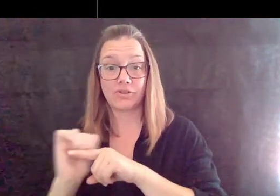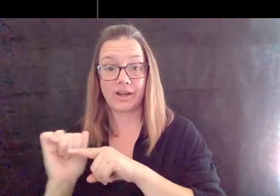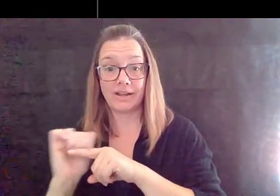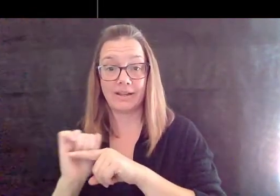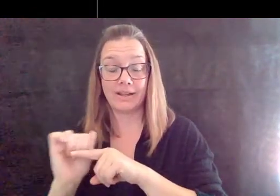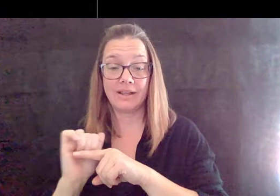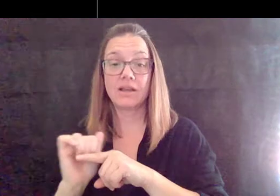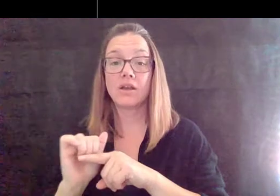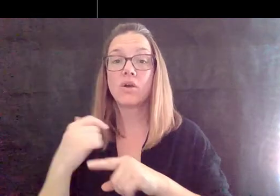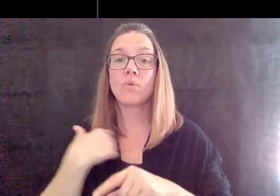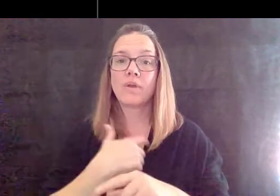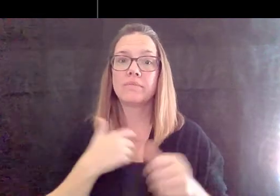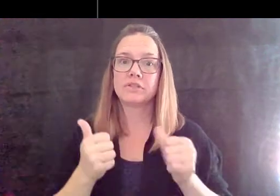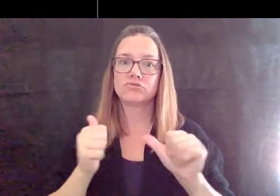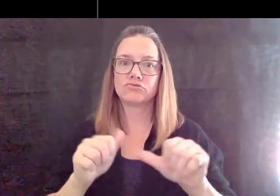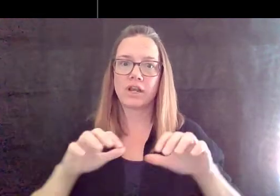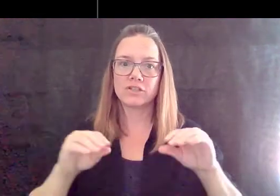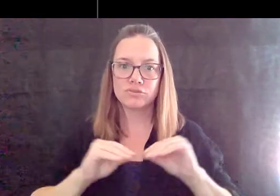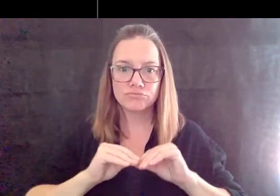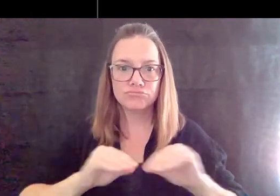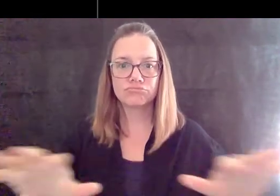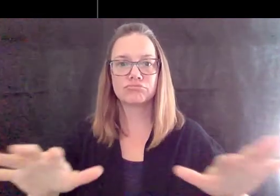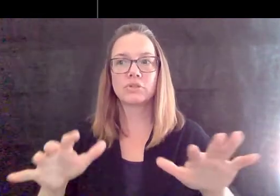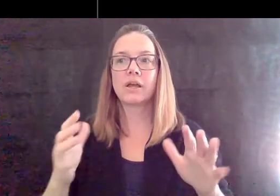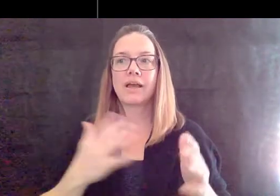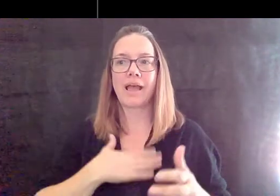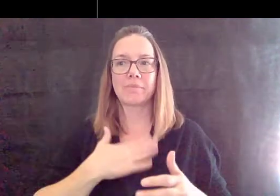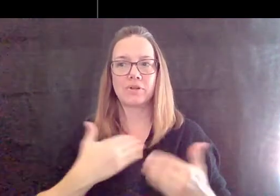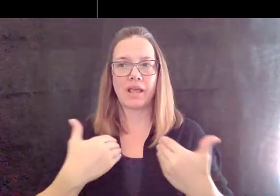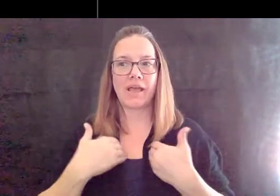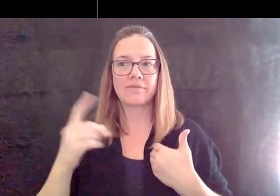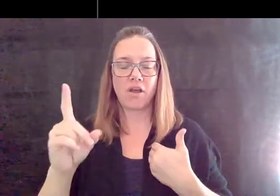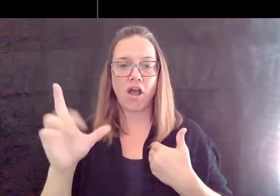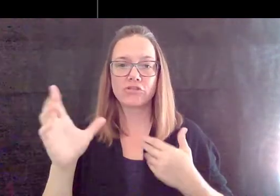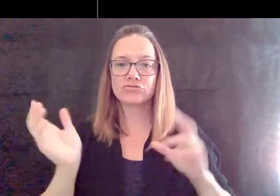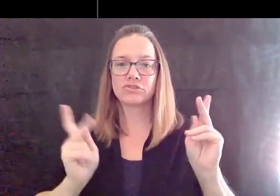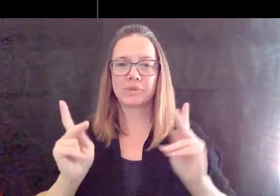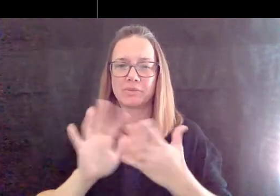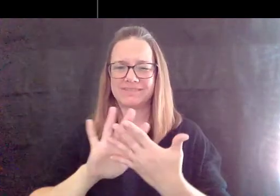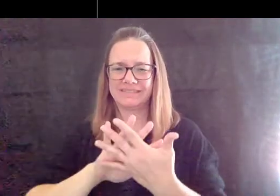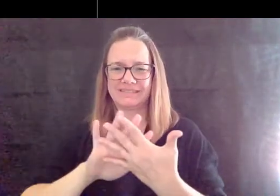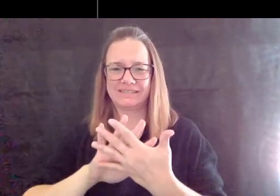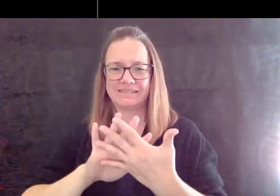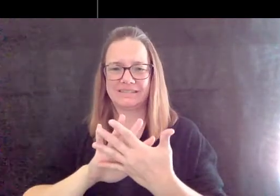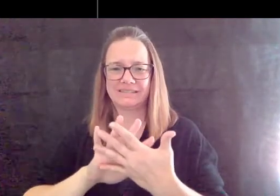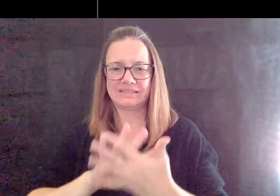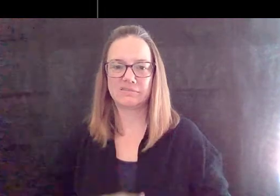It's been a real big effort to get this out the door. We're happy to have hundreds of ..